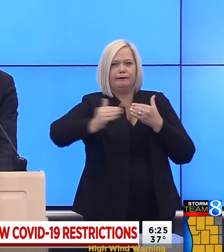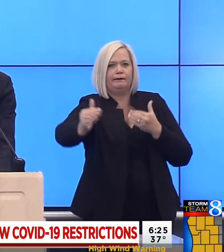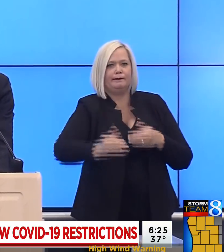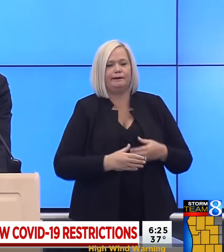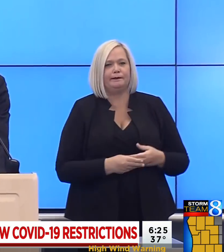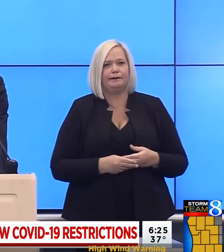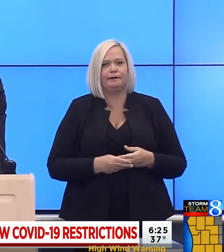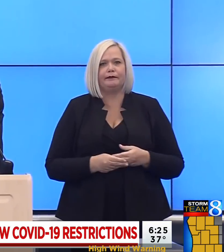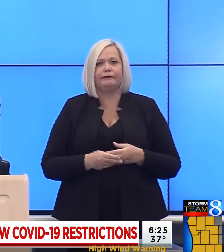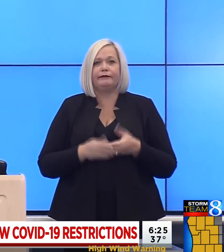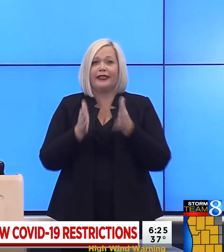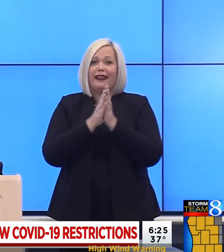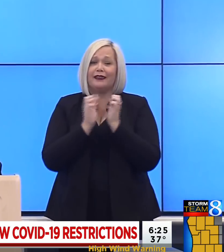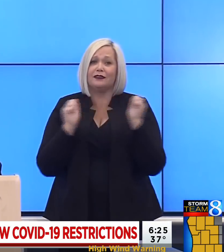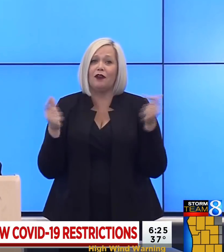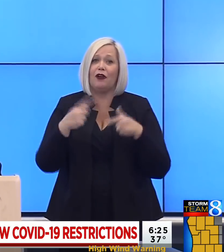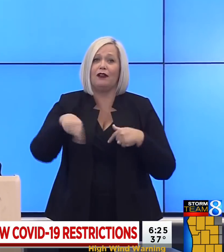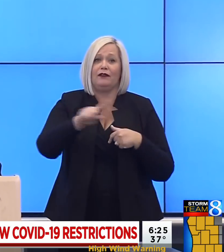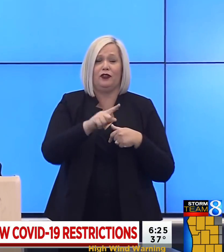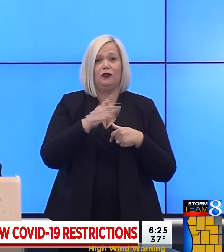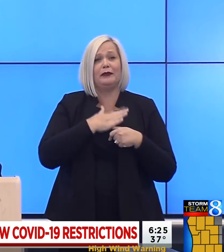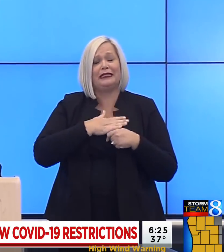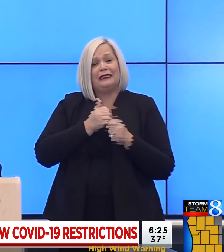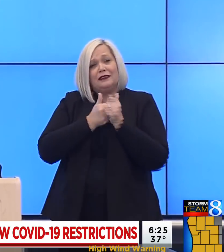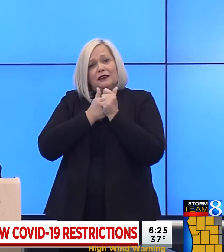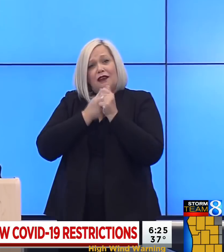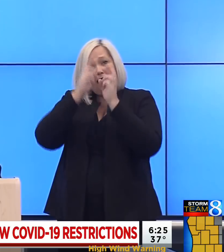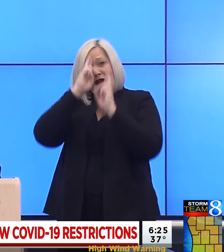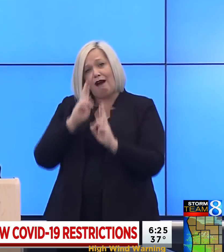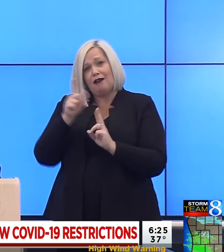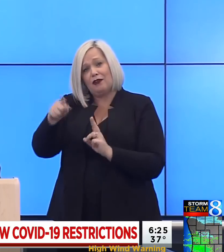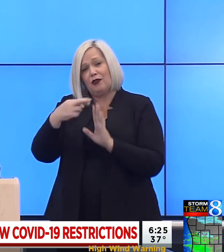CONSEQUENCES FOR JOBS AND OUR